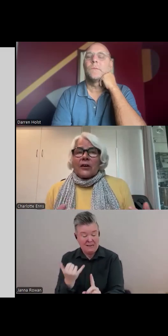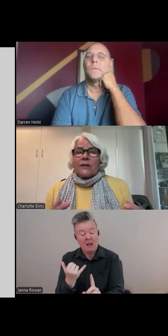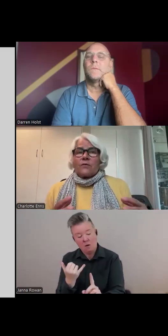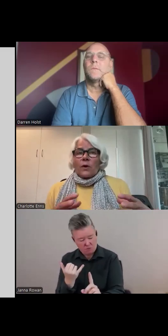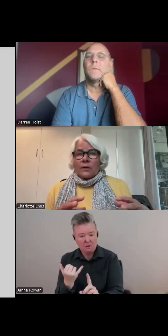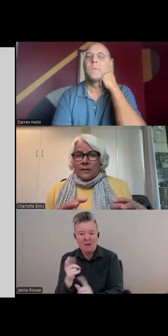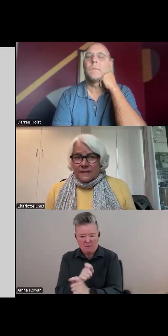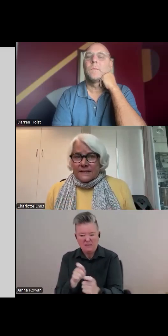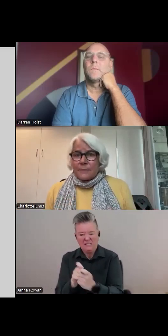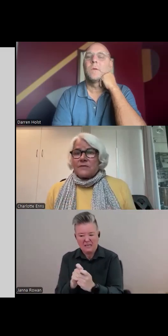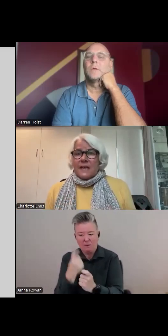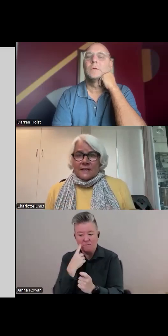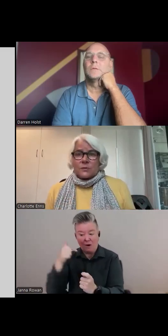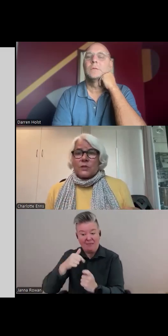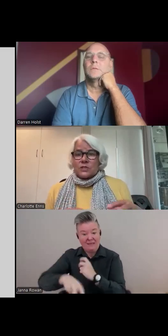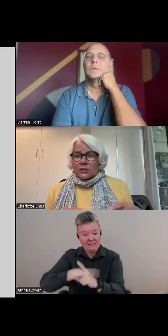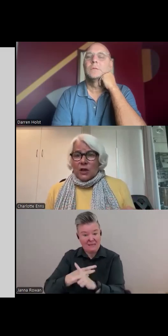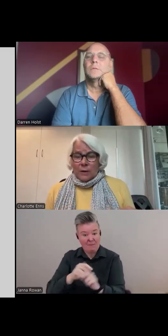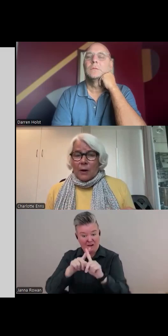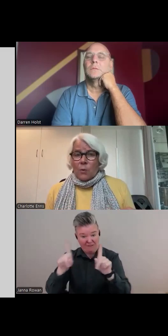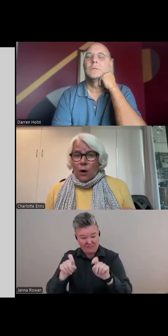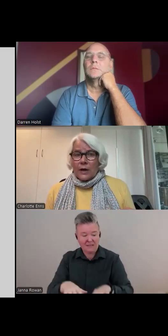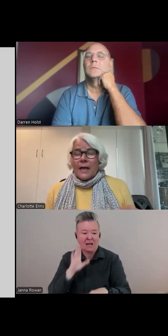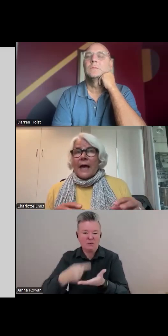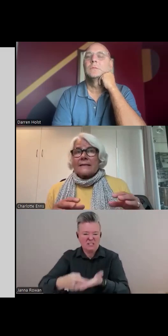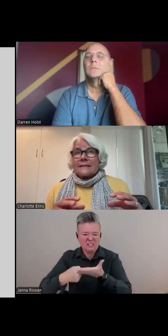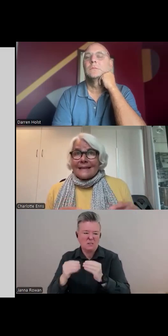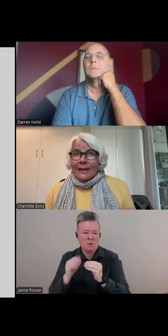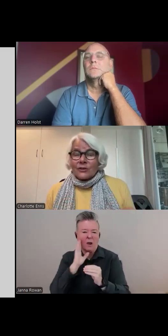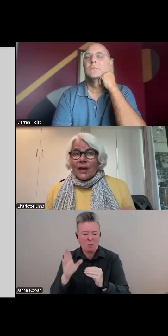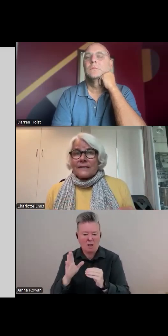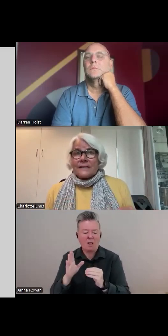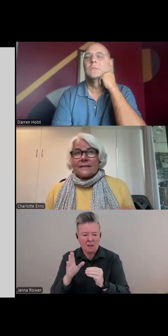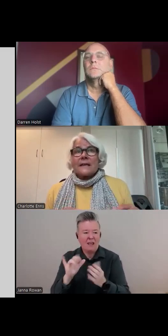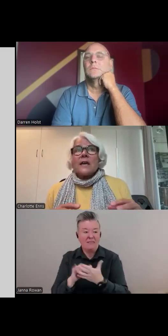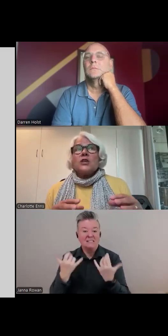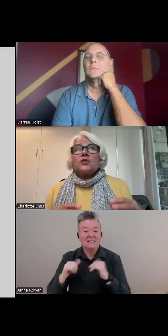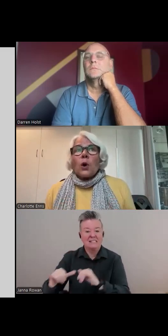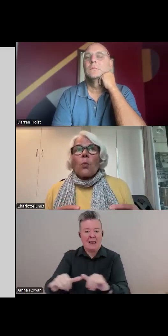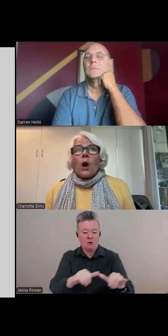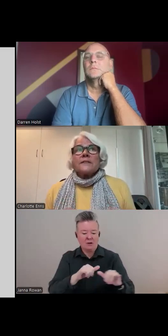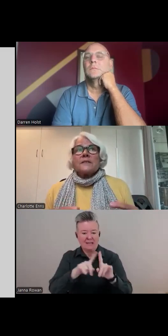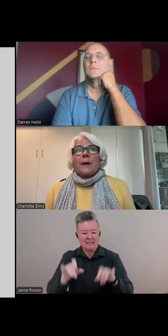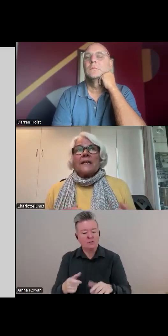for this type of test, which I'll talk about more as a standardized test, you don't want to spend